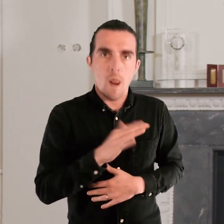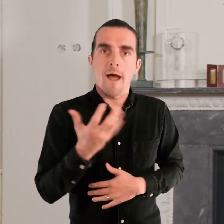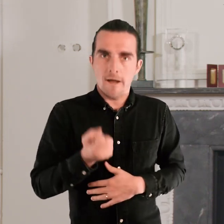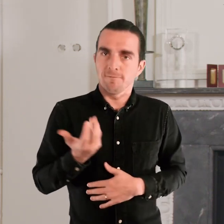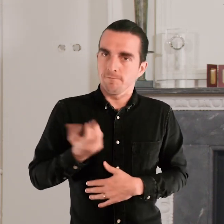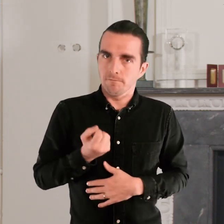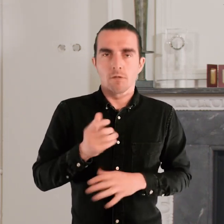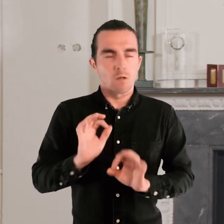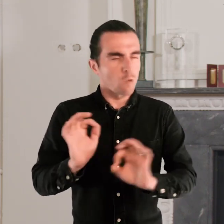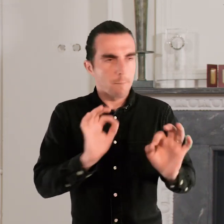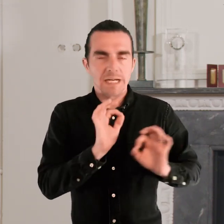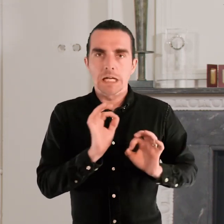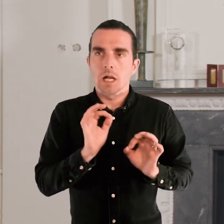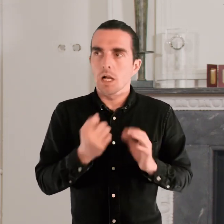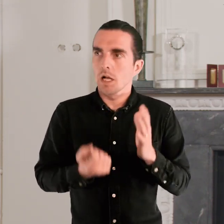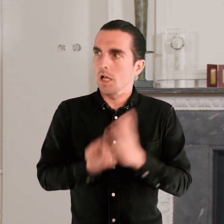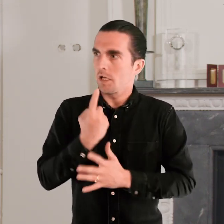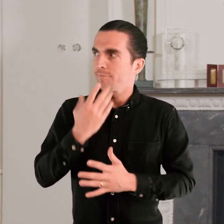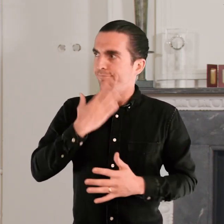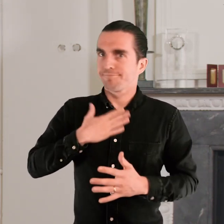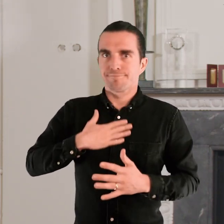nobody falls below the poverty line.